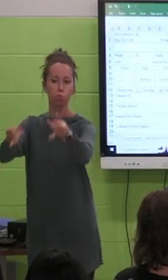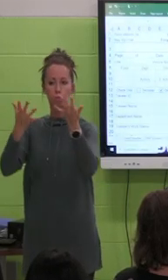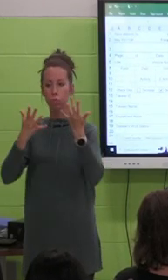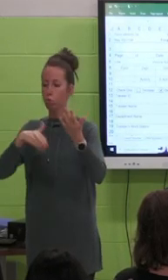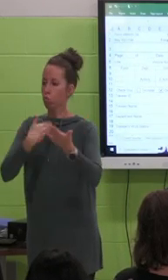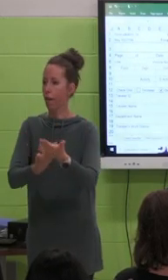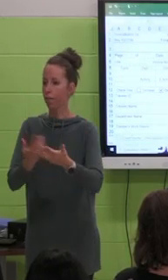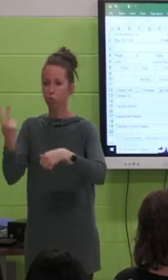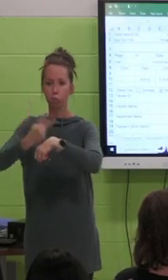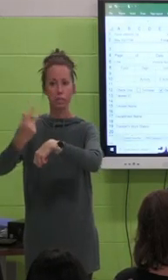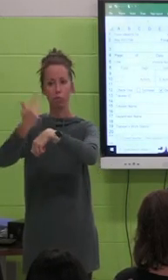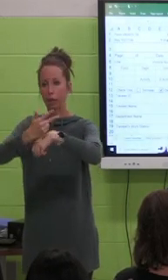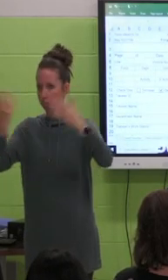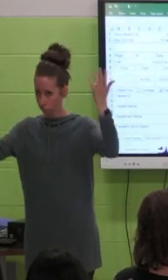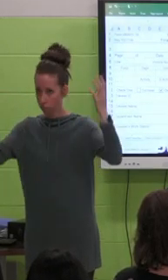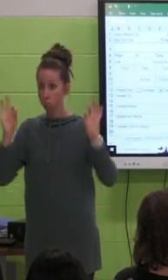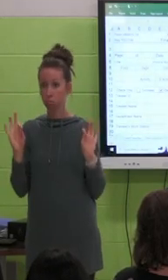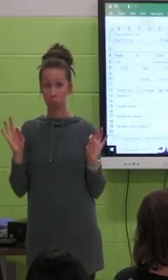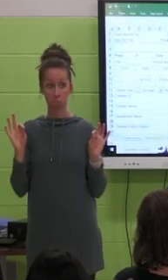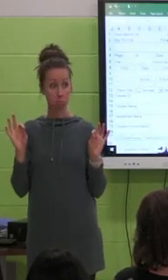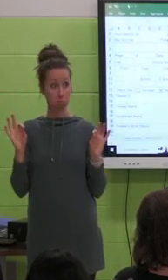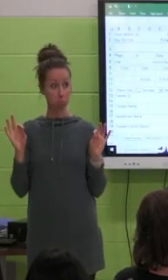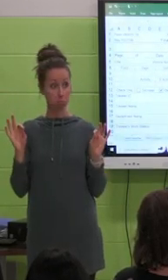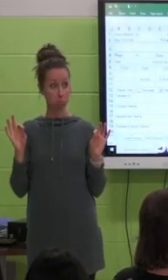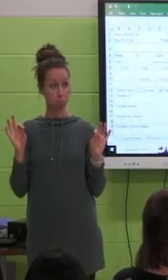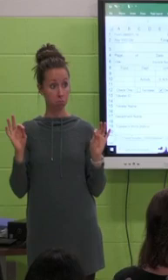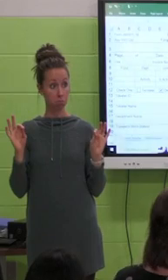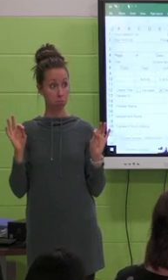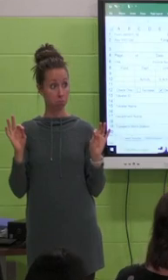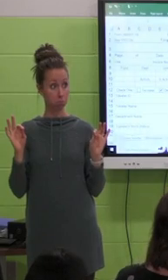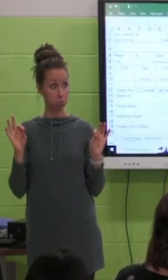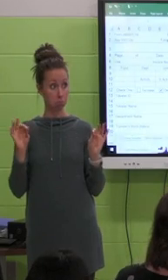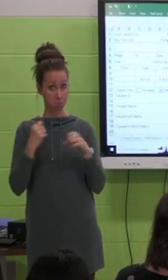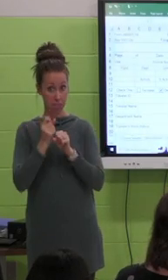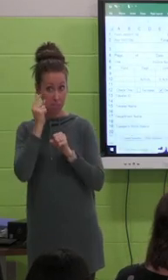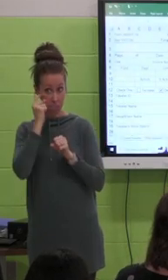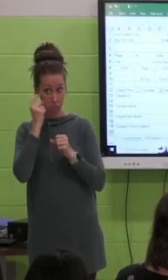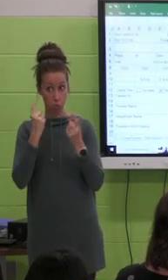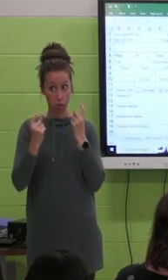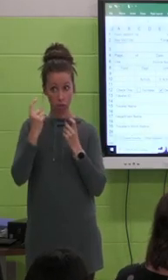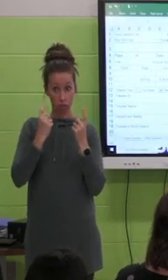next day or two days there does that make sense everyone we have questions Jarod? M4: is there